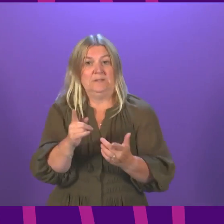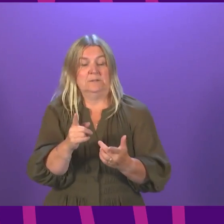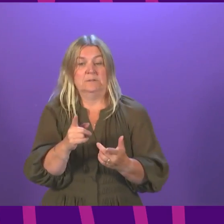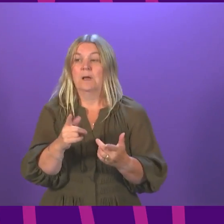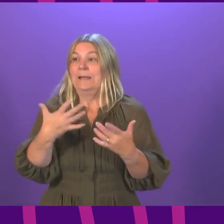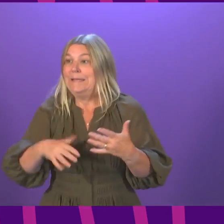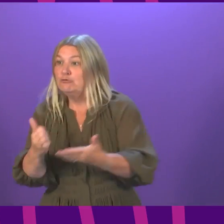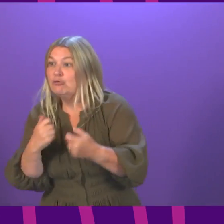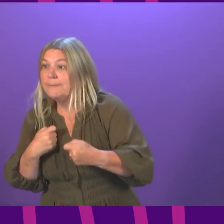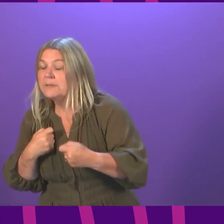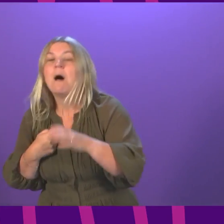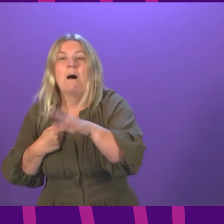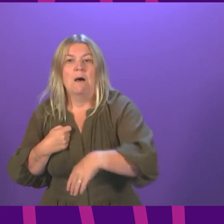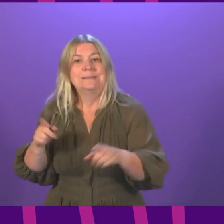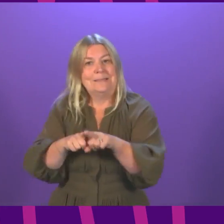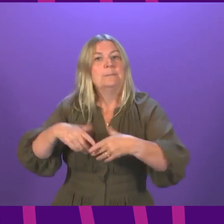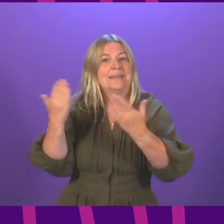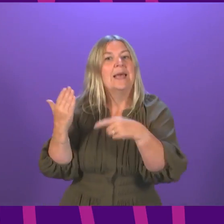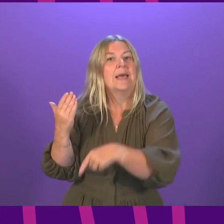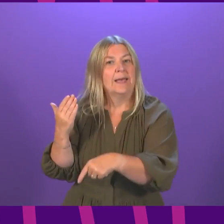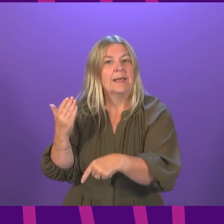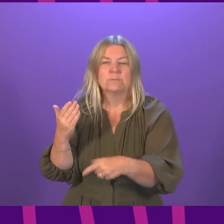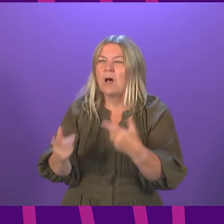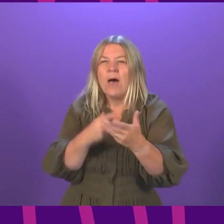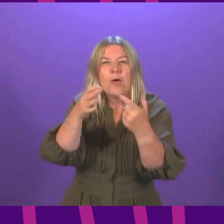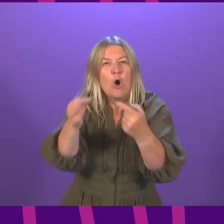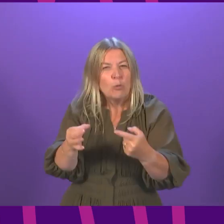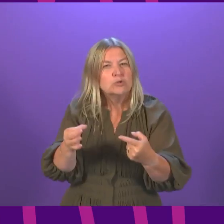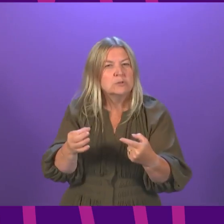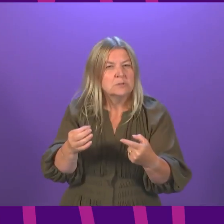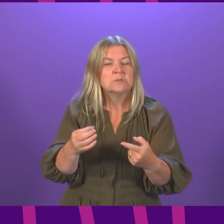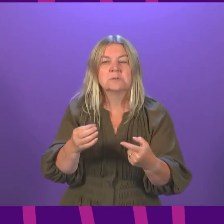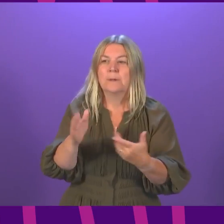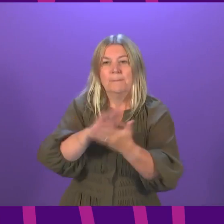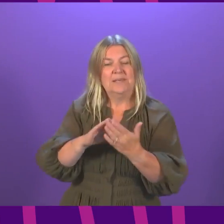the range of available treatment options is wider, as part of implementing the medication-assisted